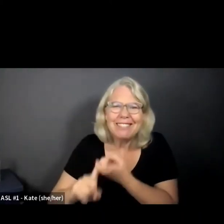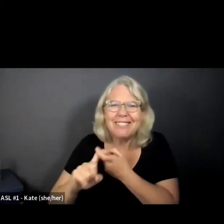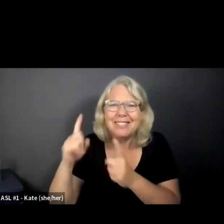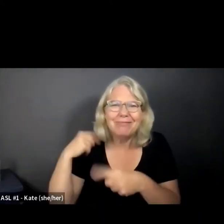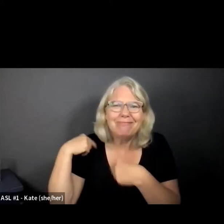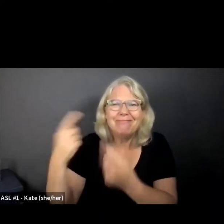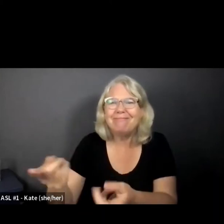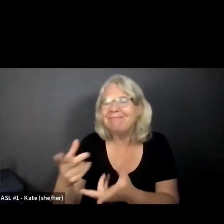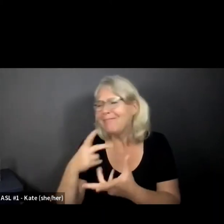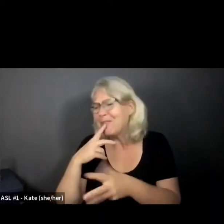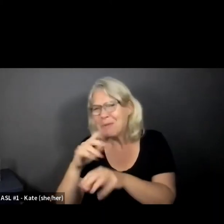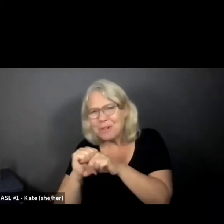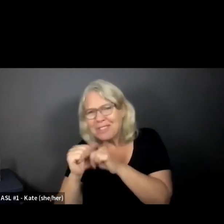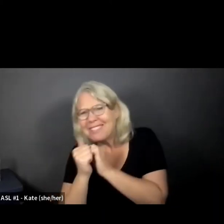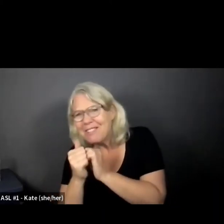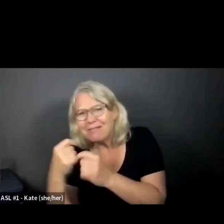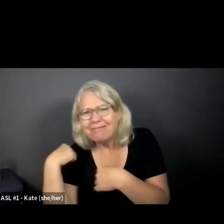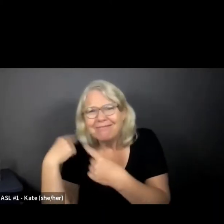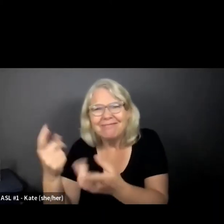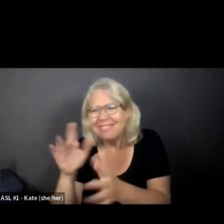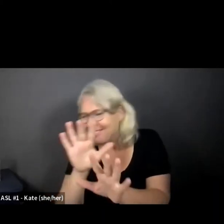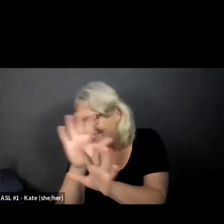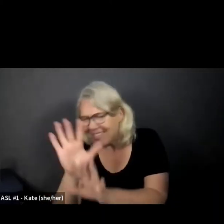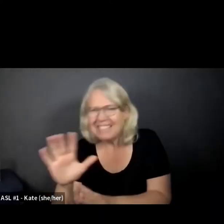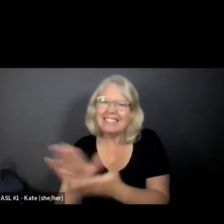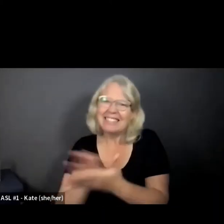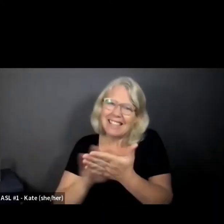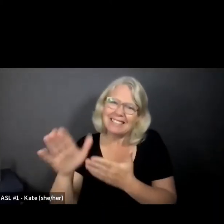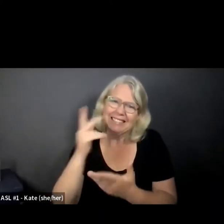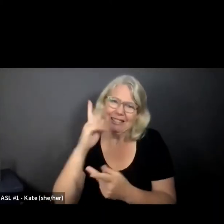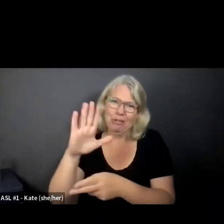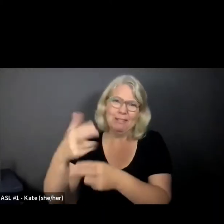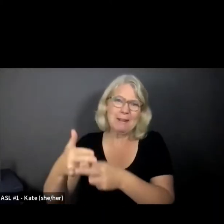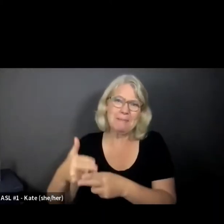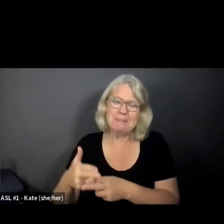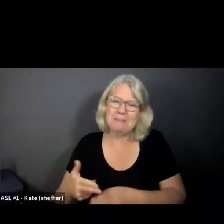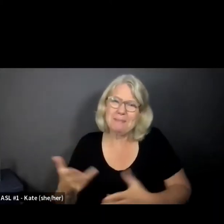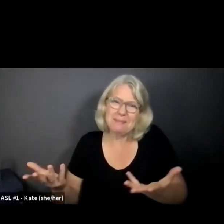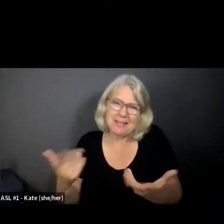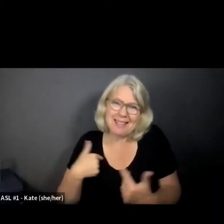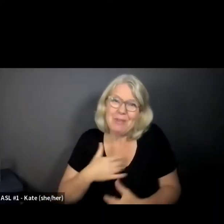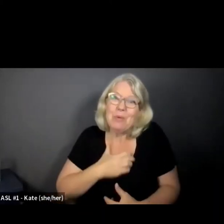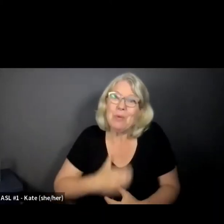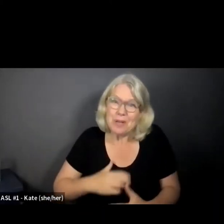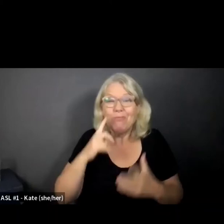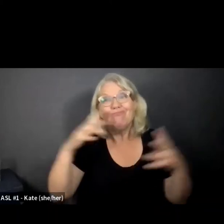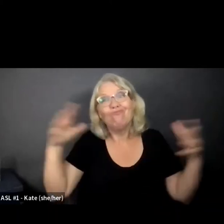THE WONDERFUL TO RECONNECT EVEN VIRTUALLY.